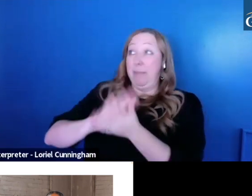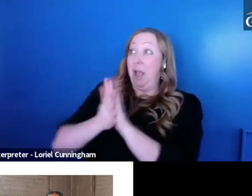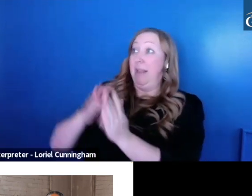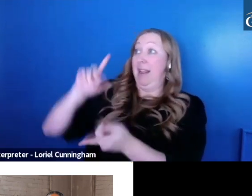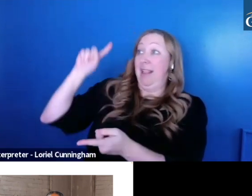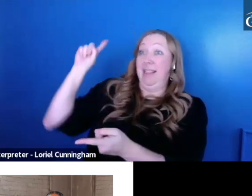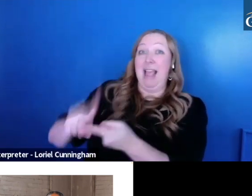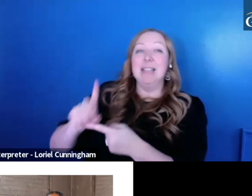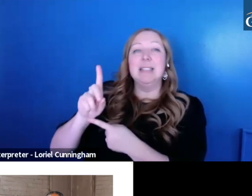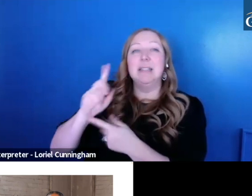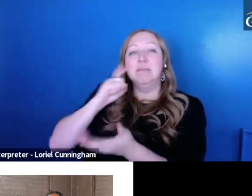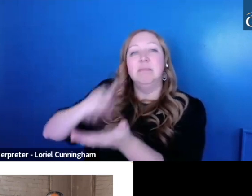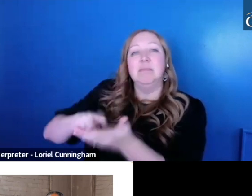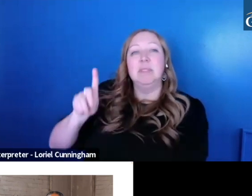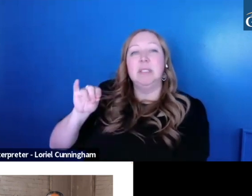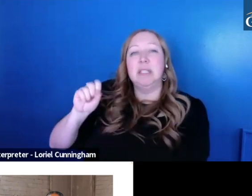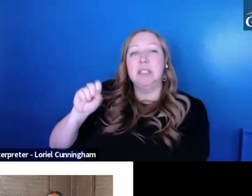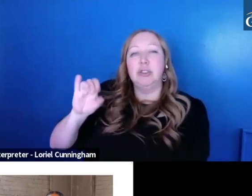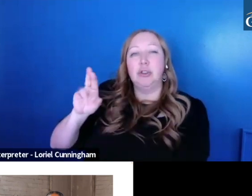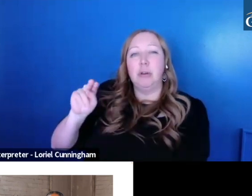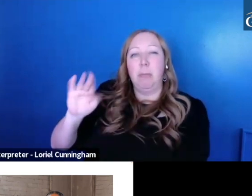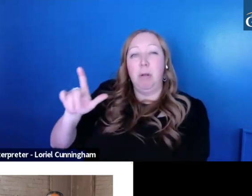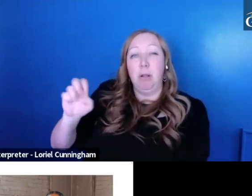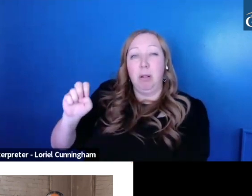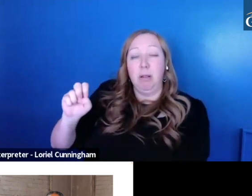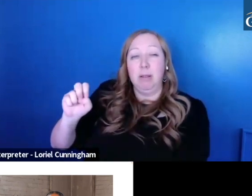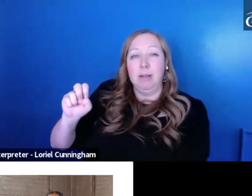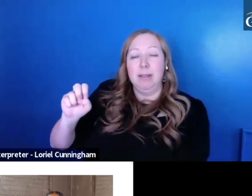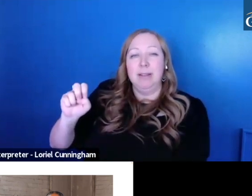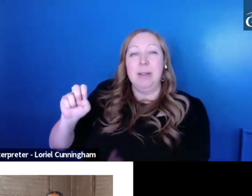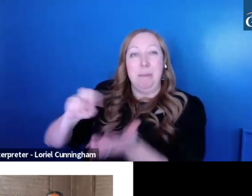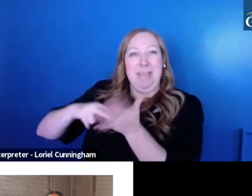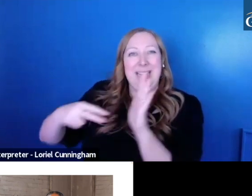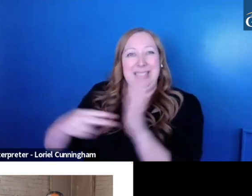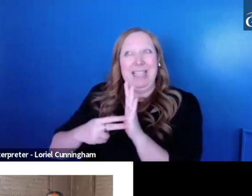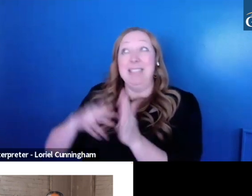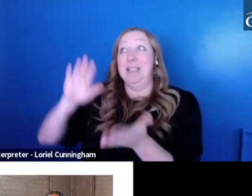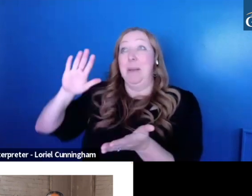It's being used within our society in ways that we don't even realize many points of the time. So how do you call